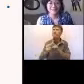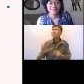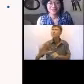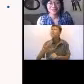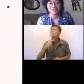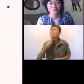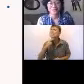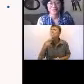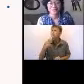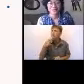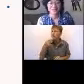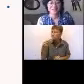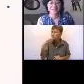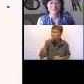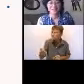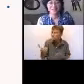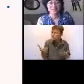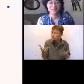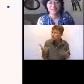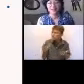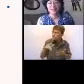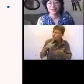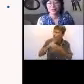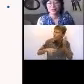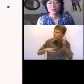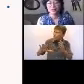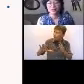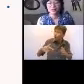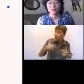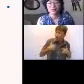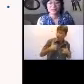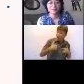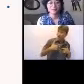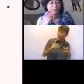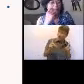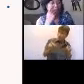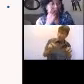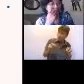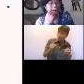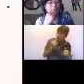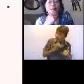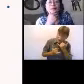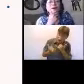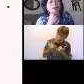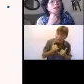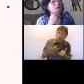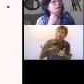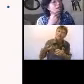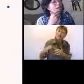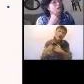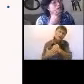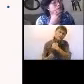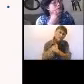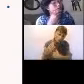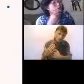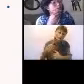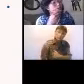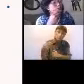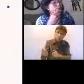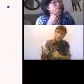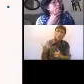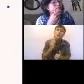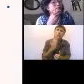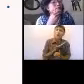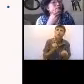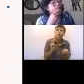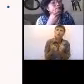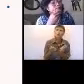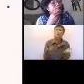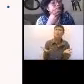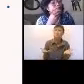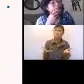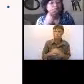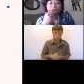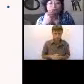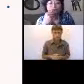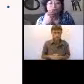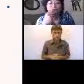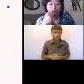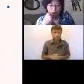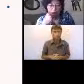to find out what are the next steps that our organization can take.